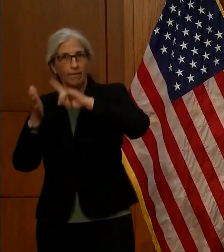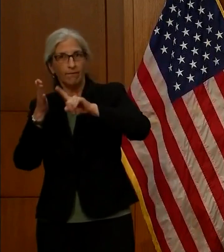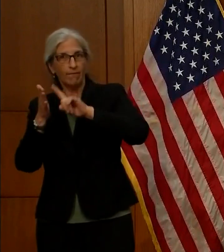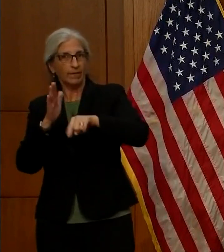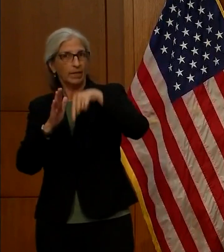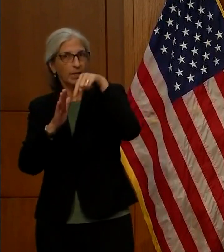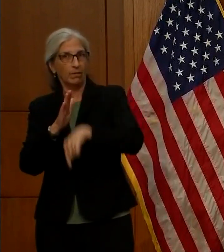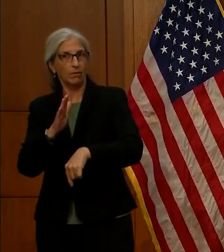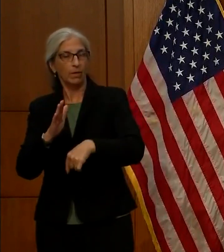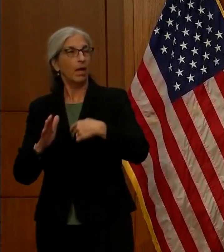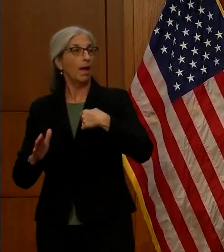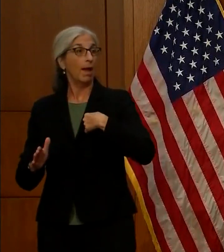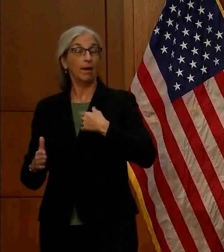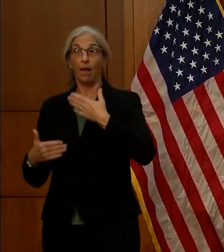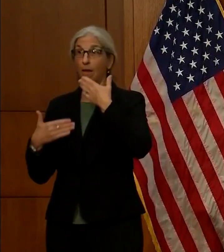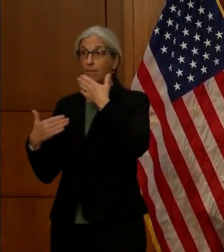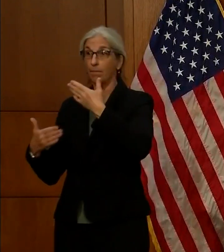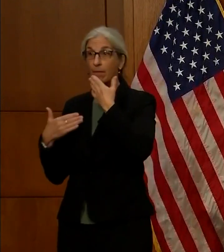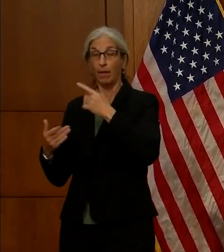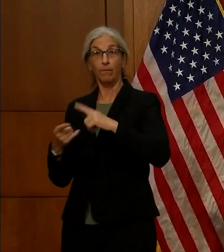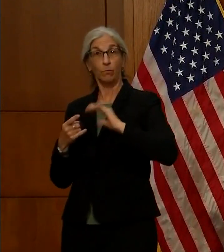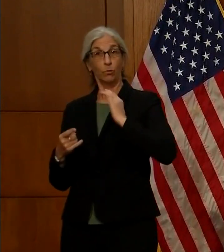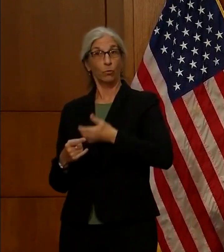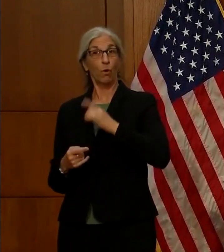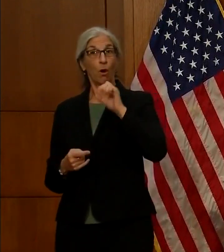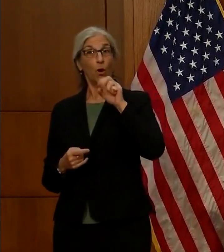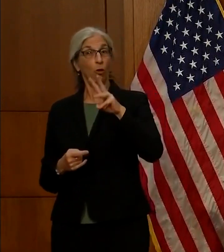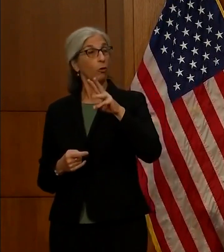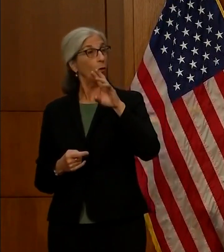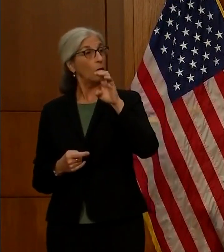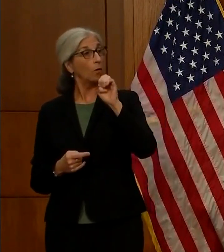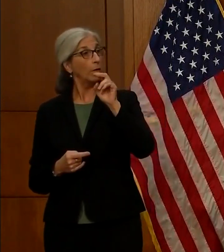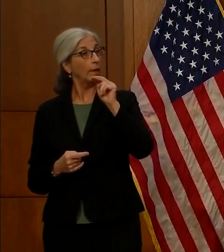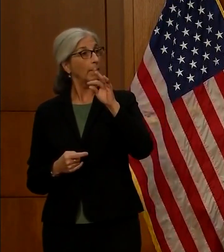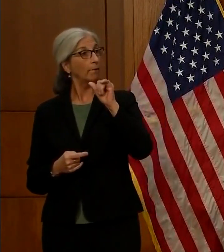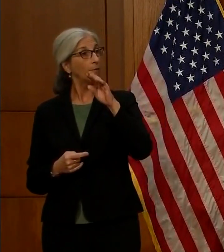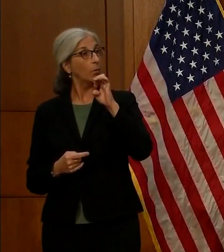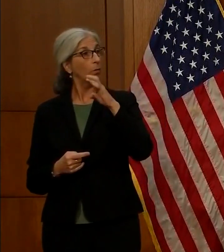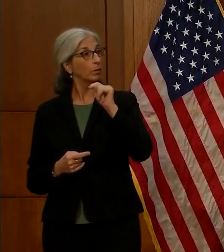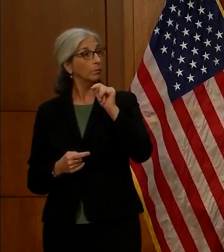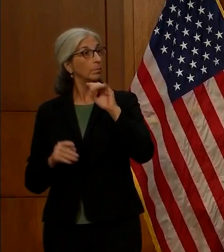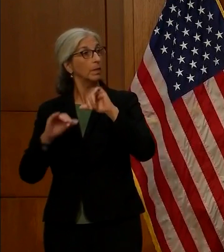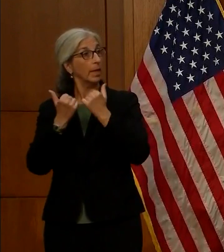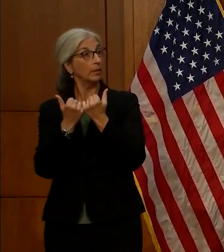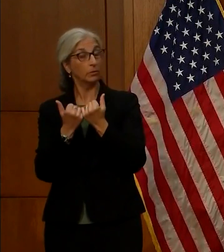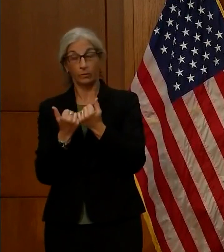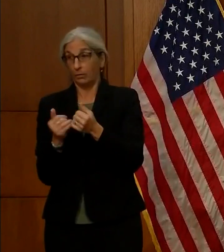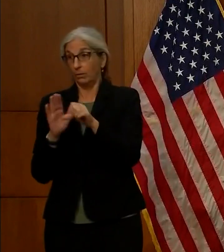AND I JUST I'M HERE TO TELL YOU THAT I'M- VERY THANKFUL TO OF